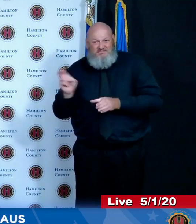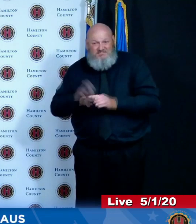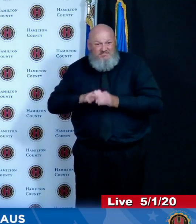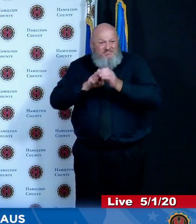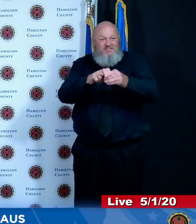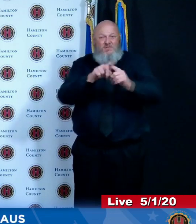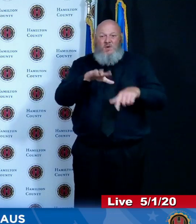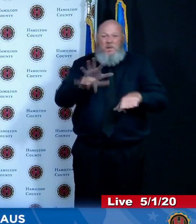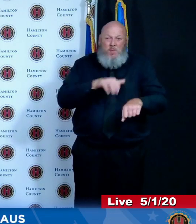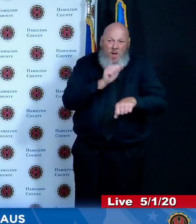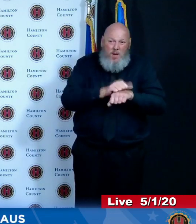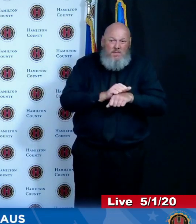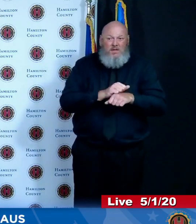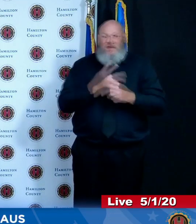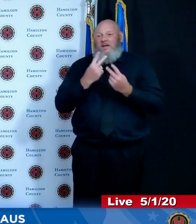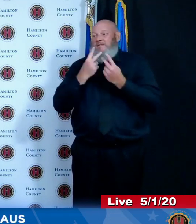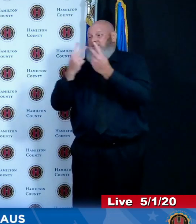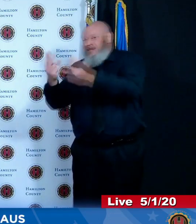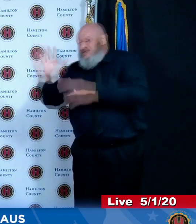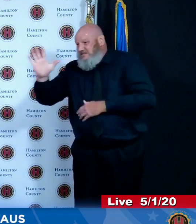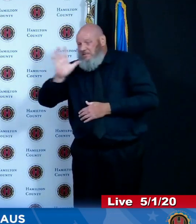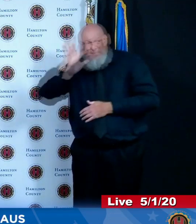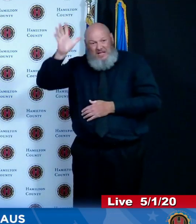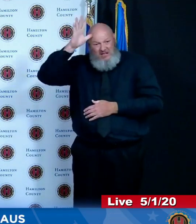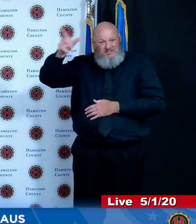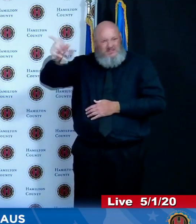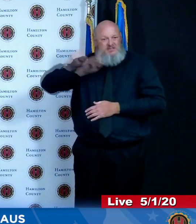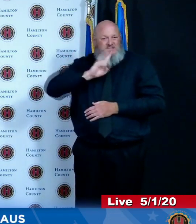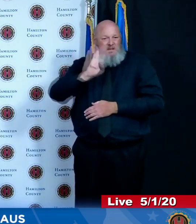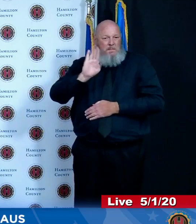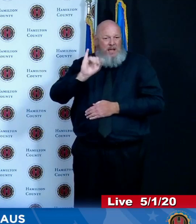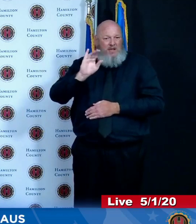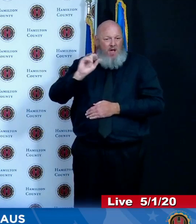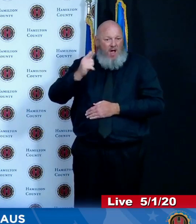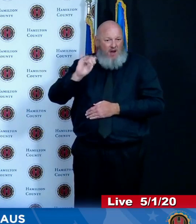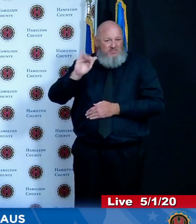parents they do a lot of visits and so they also need to be protected so thank